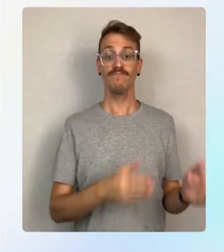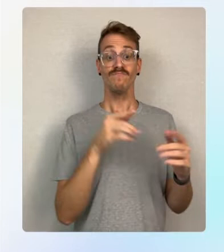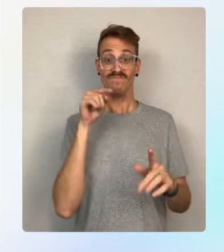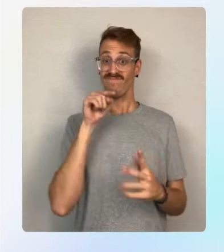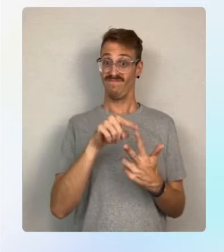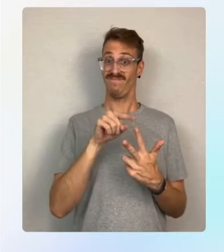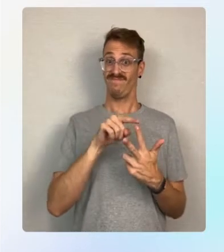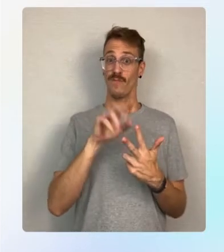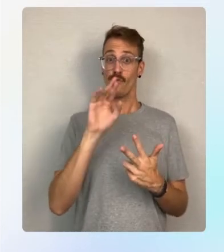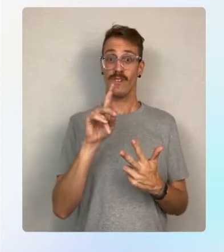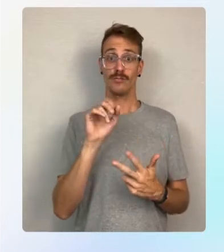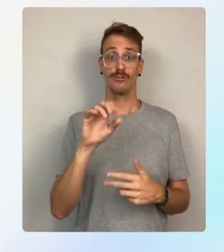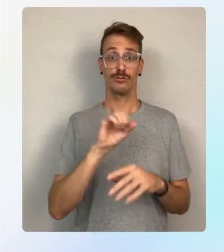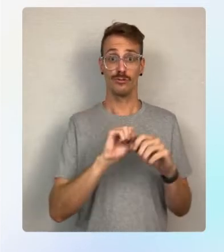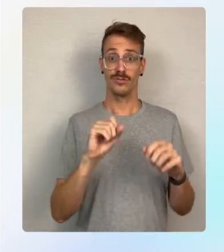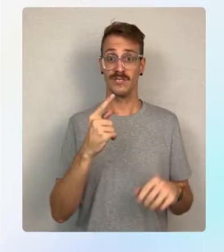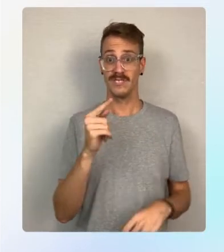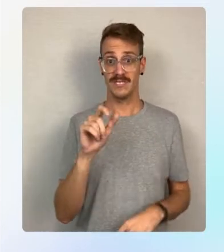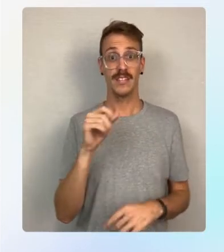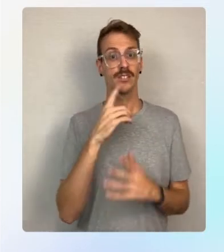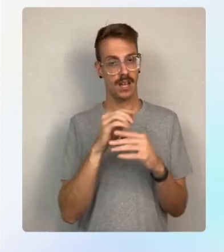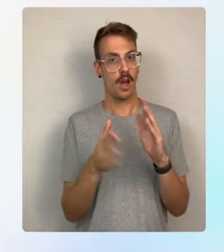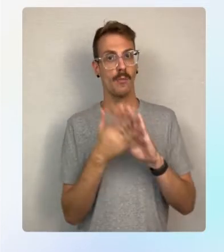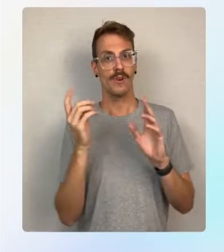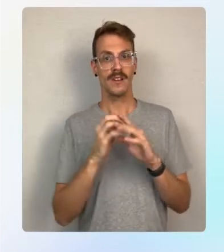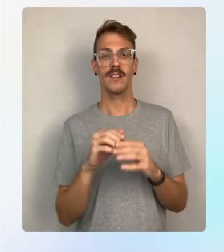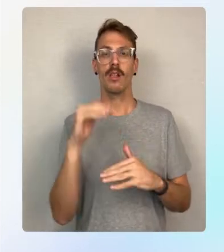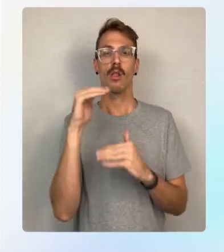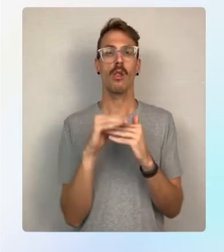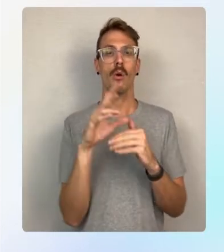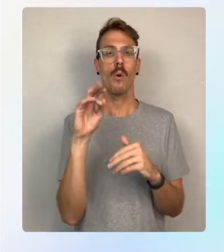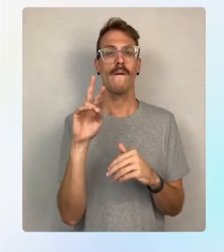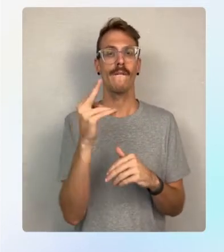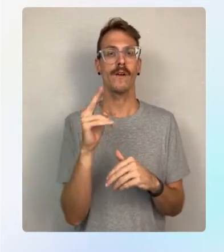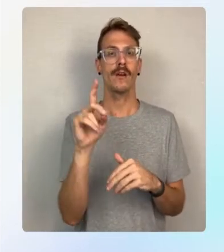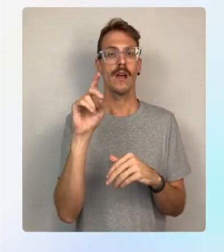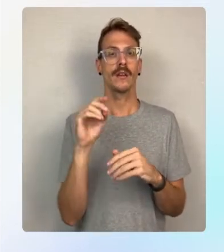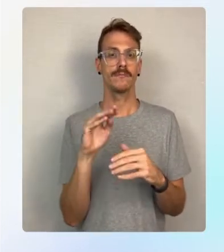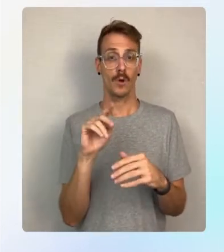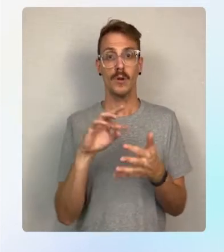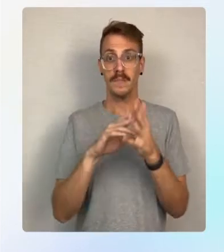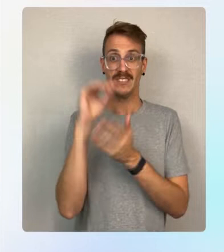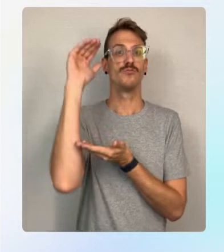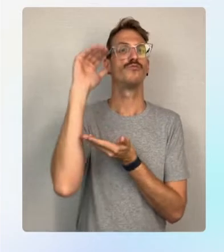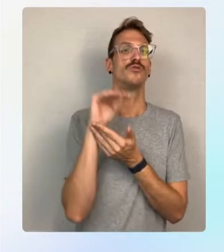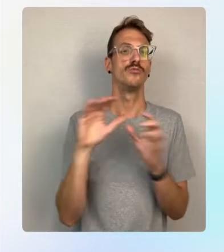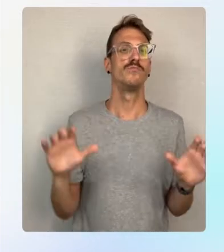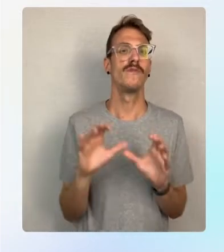Renderstage Trace can also operate in Low Overhead mode, which reduces performance overhead